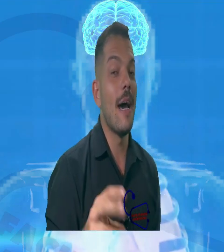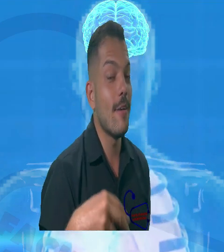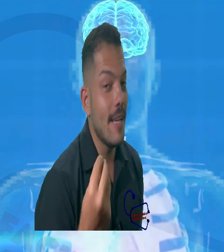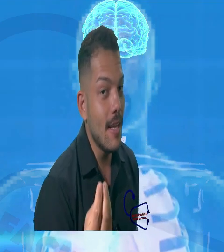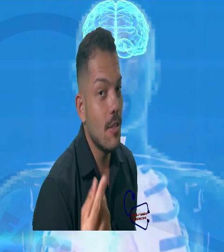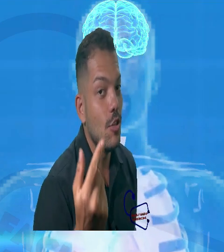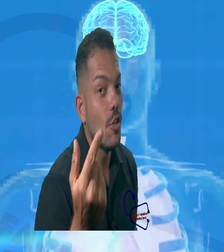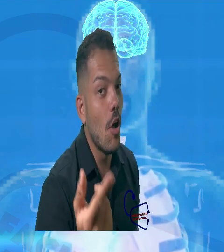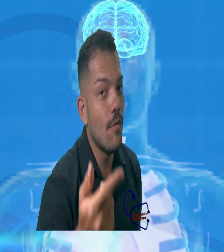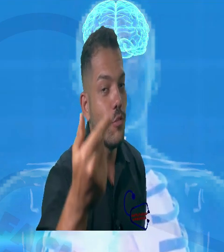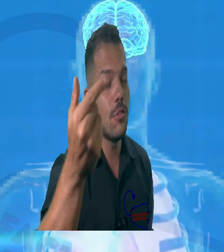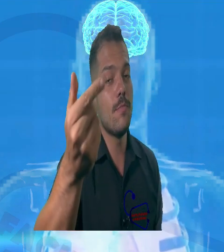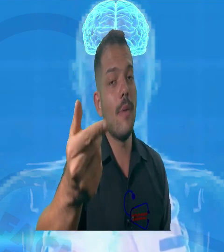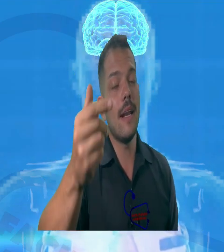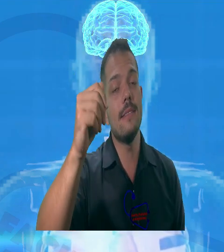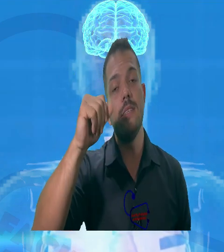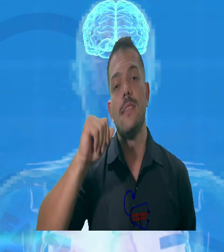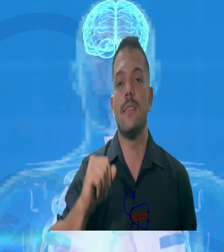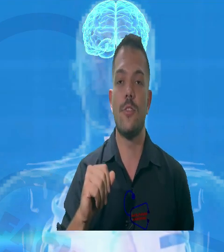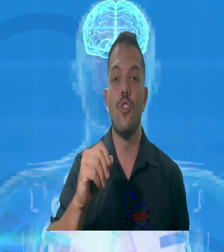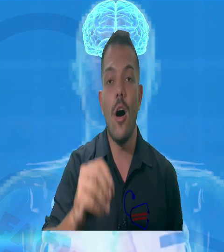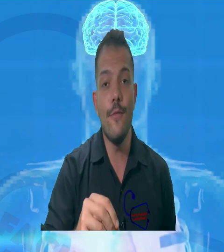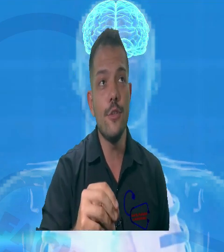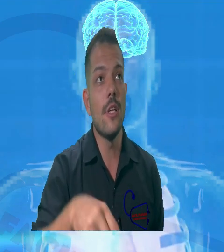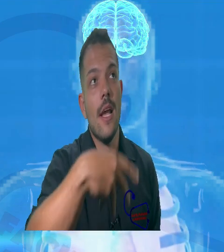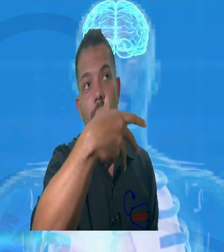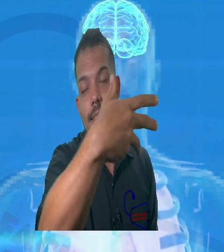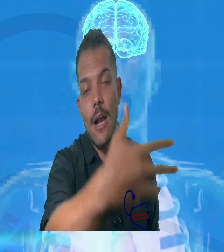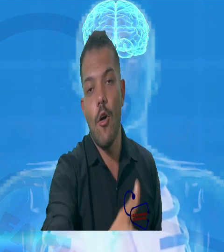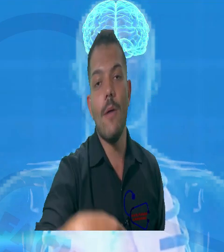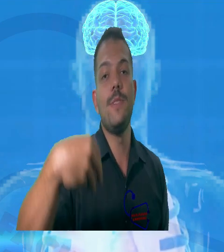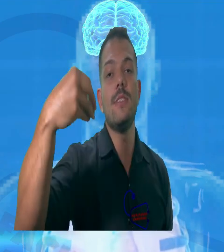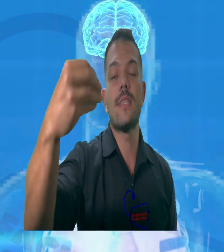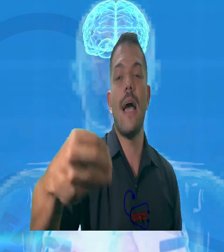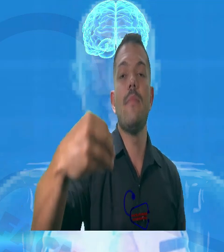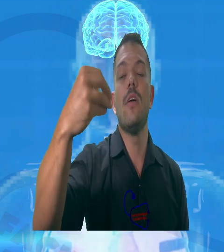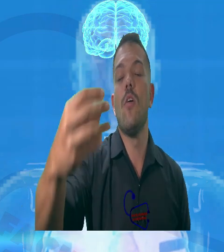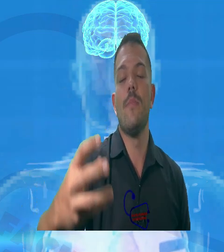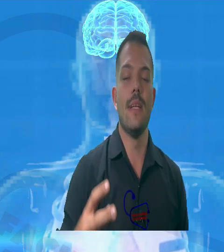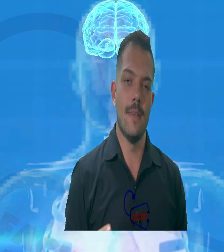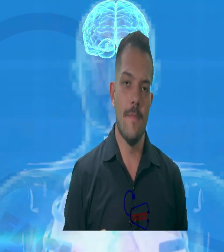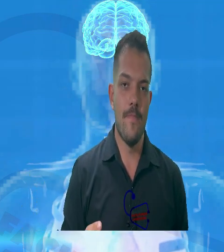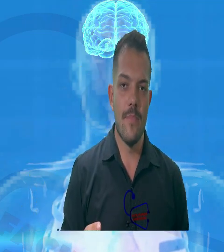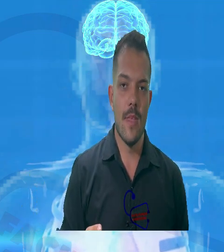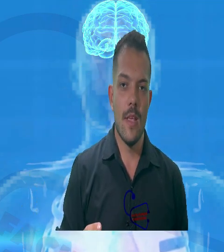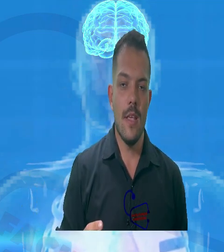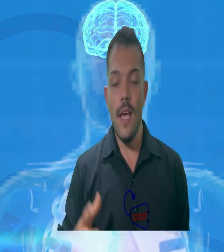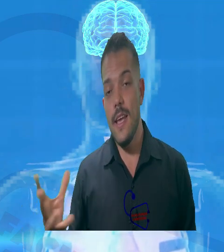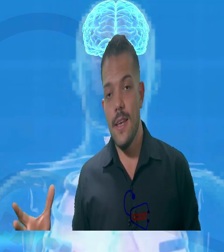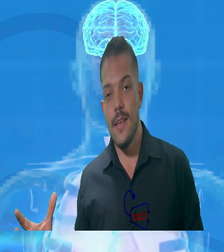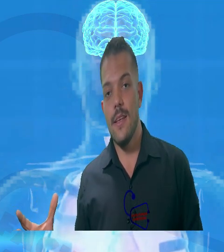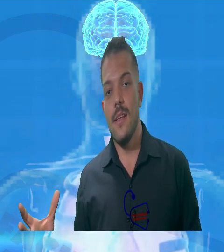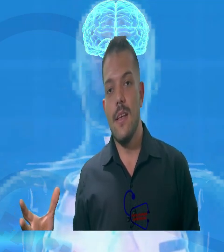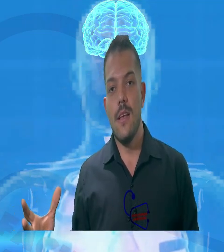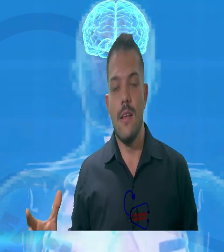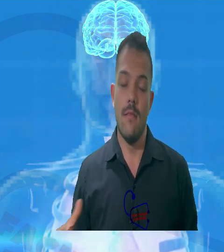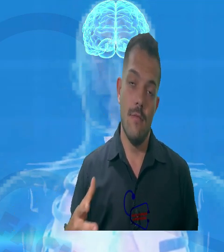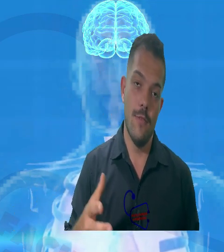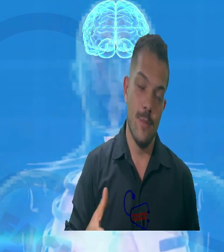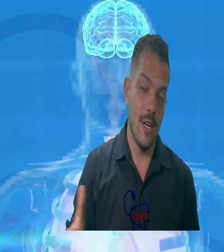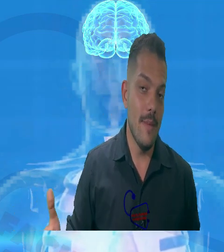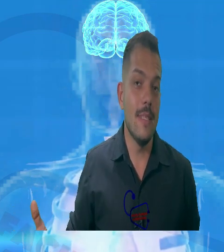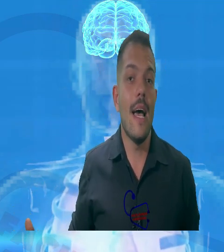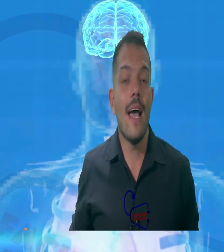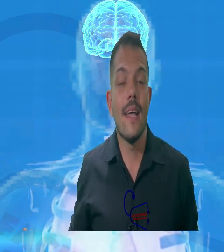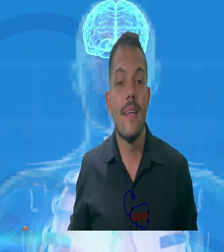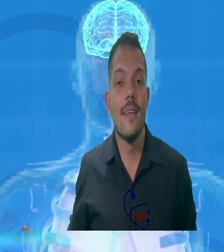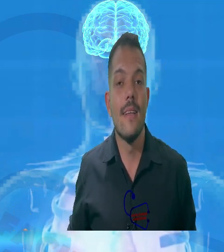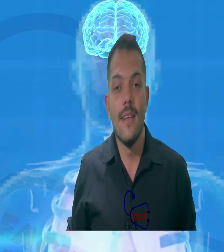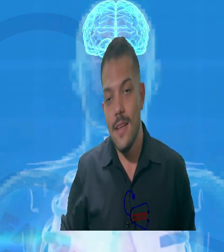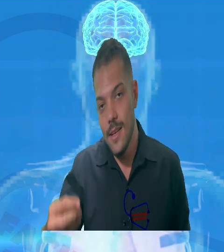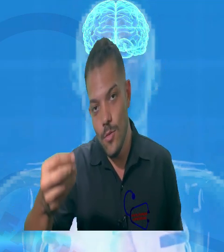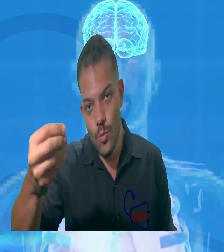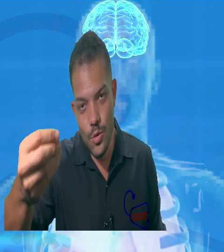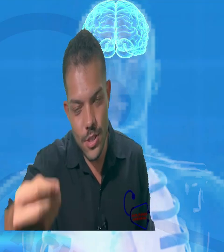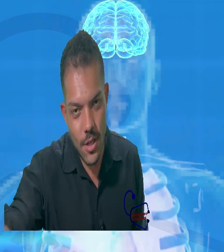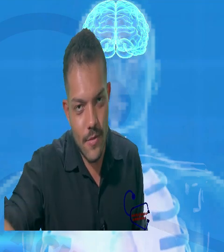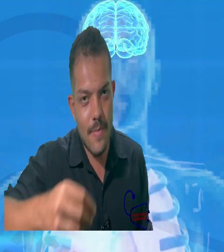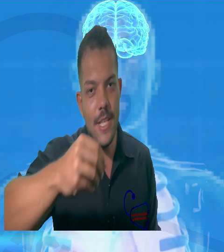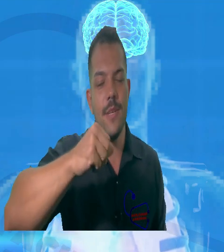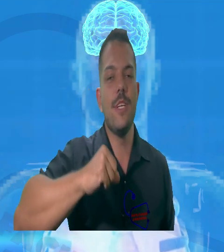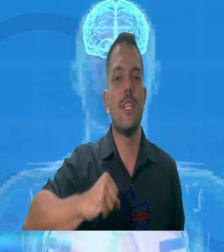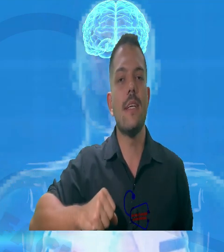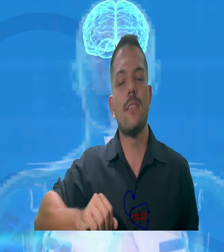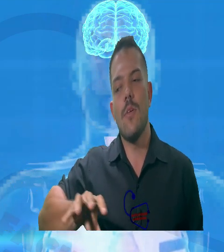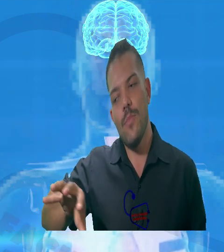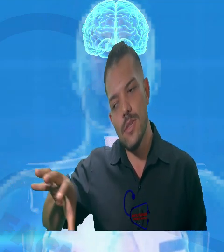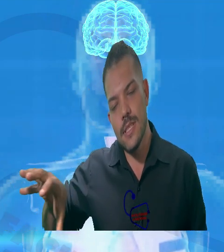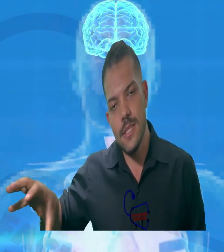new parasites New SC Omni E sacop then we will eliminate use the medication again after 15